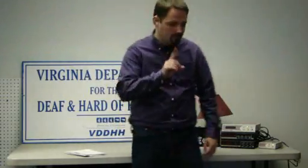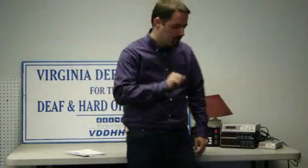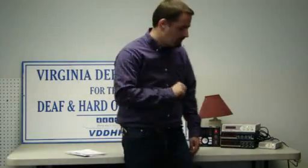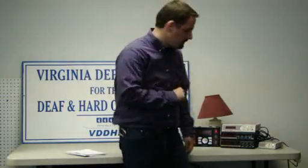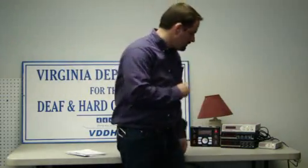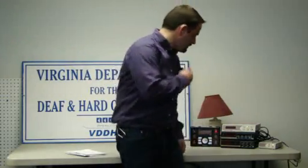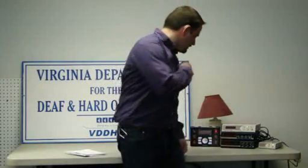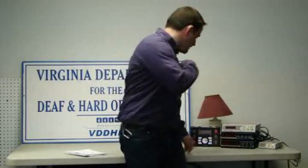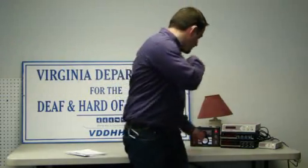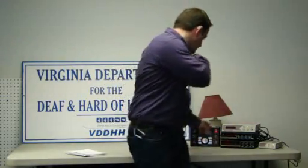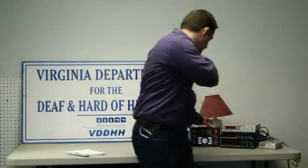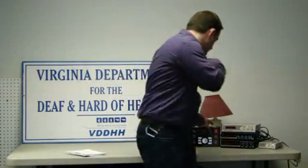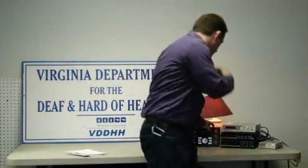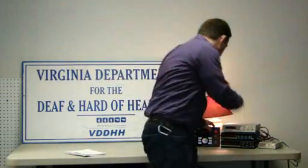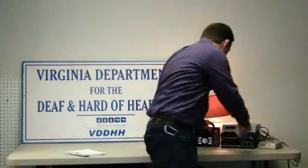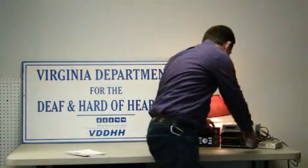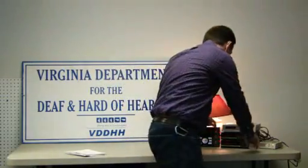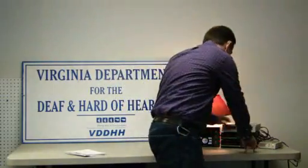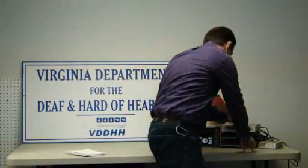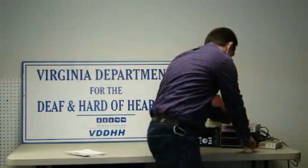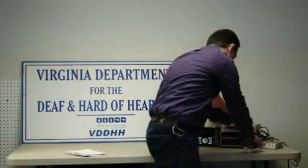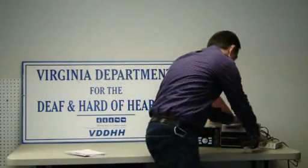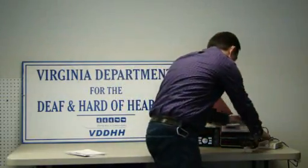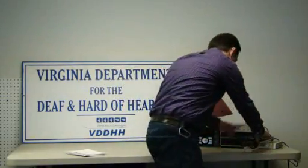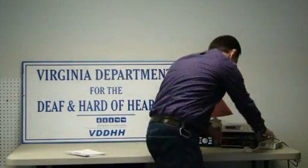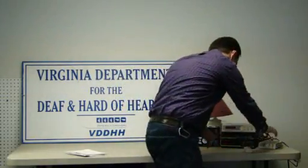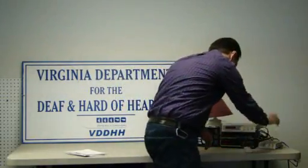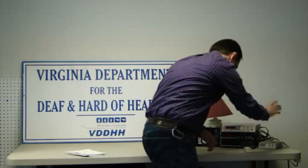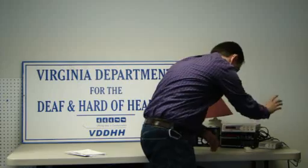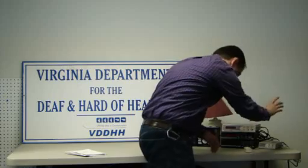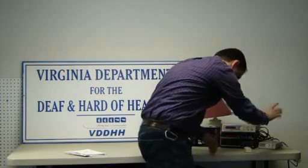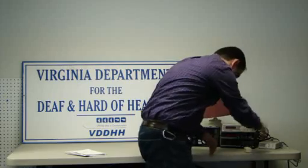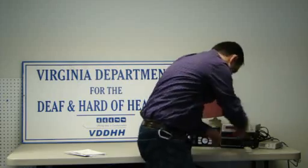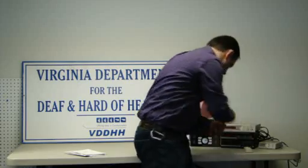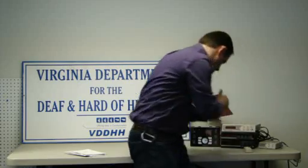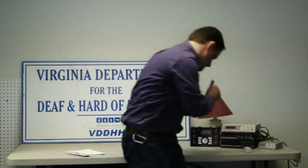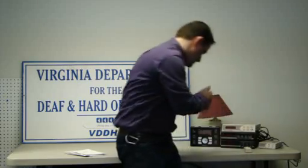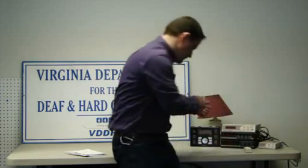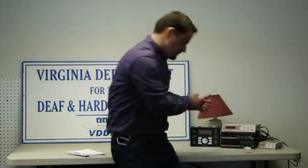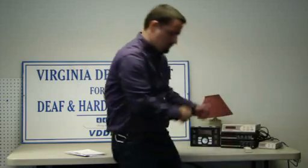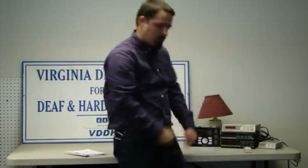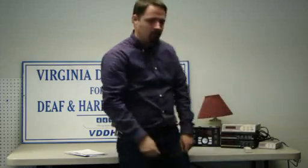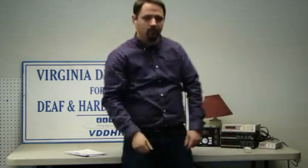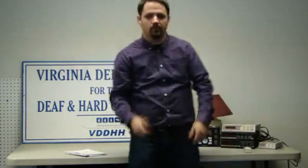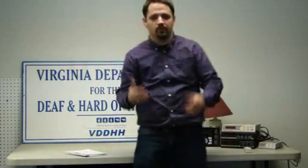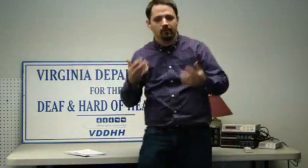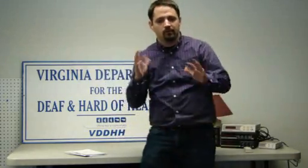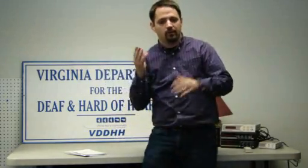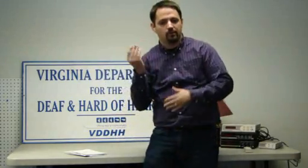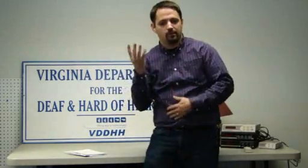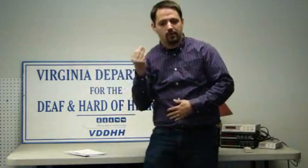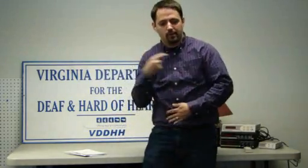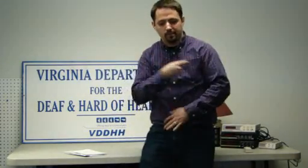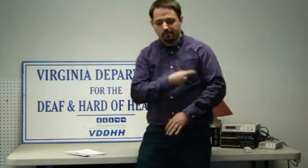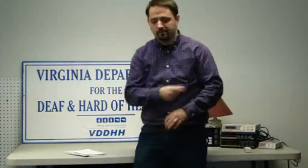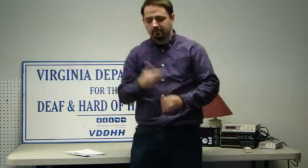Hold on...